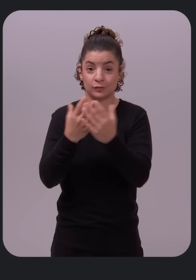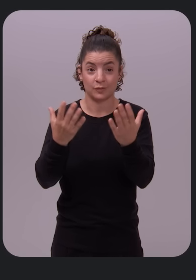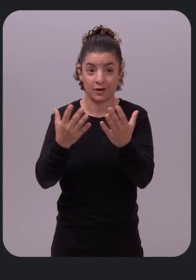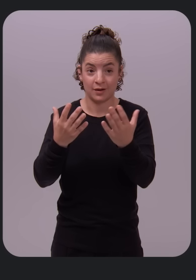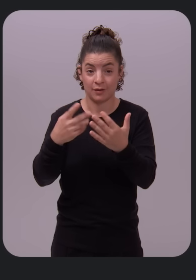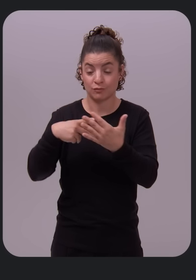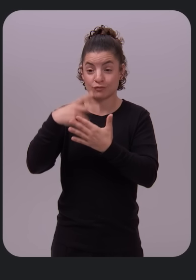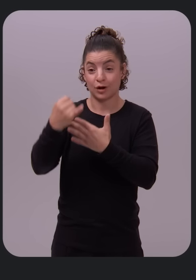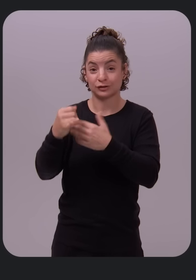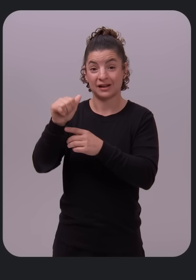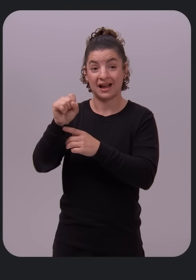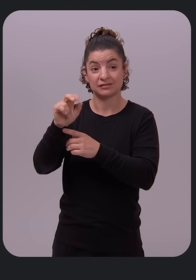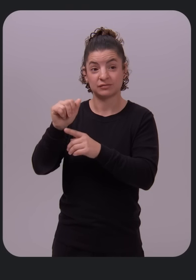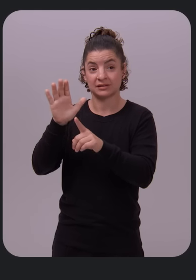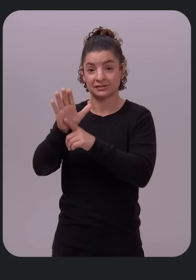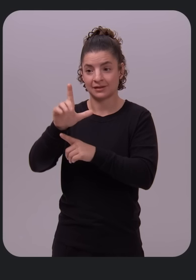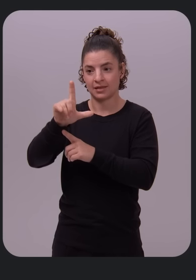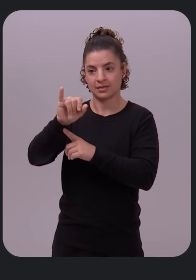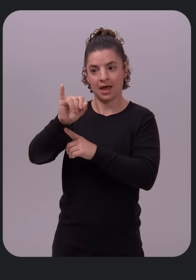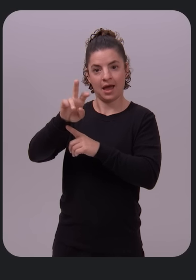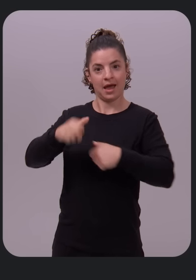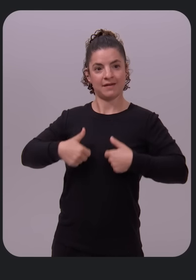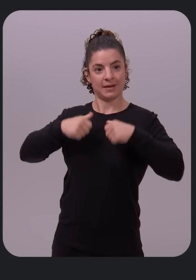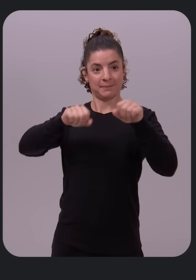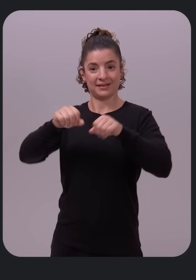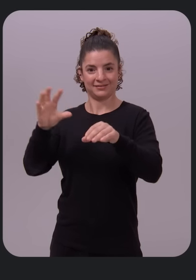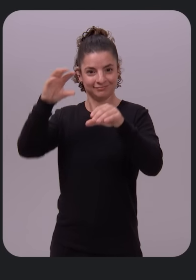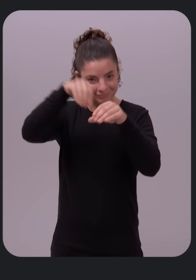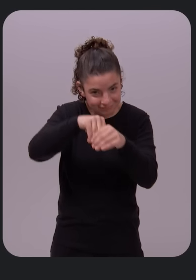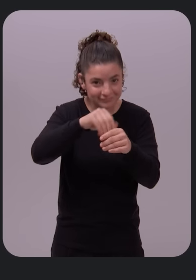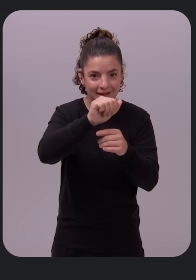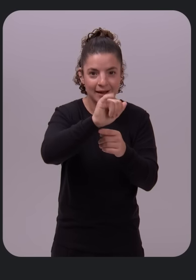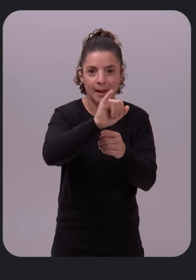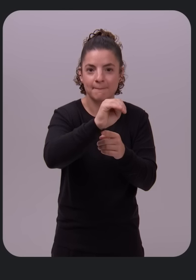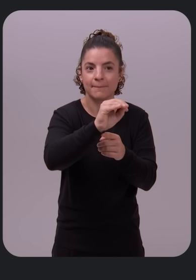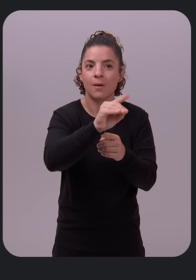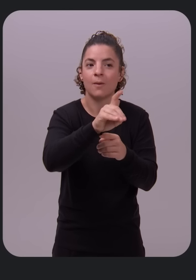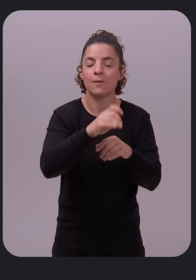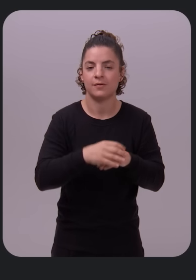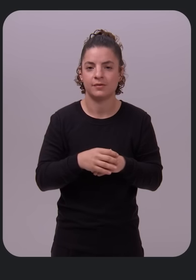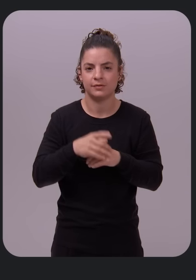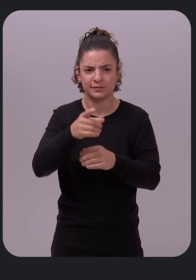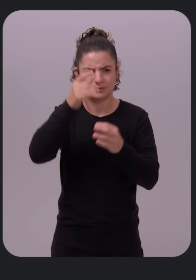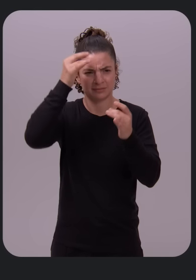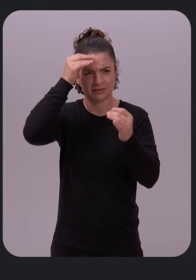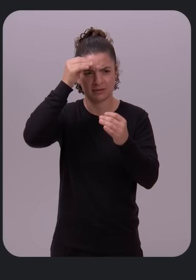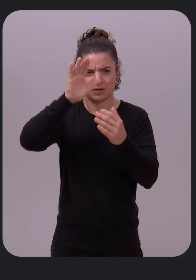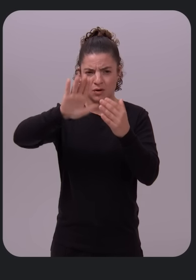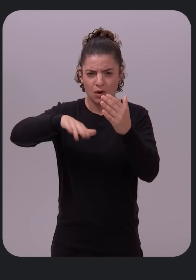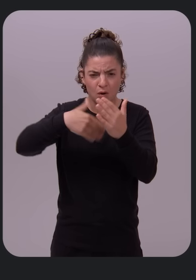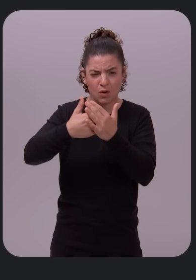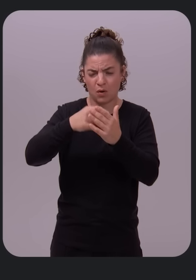by bringing Project Astra's live capabilities into AI Mode. Think about all those questions that